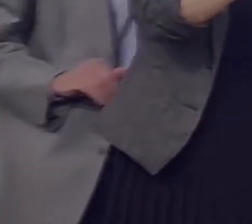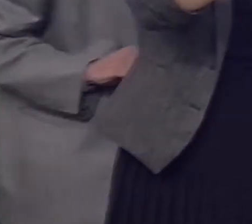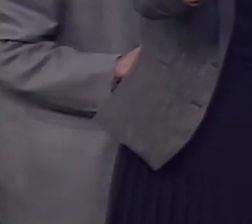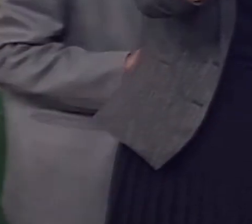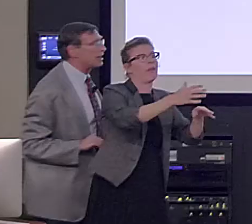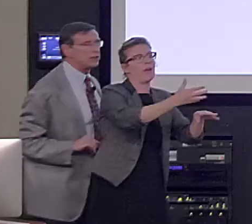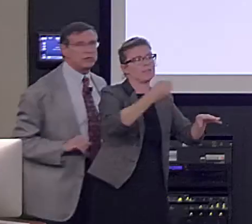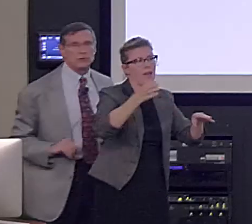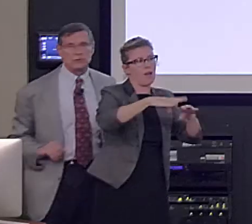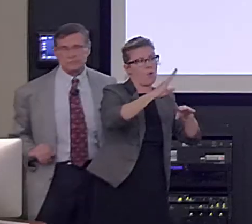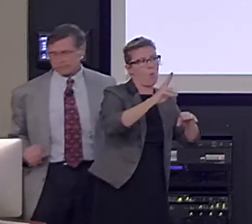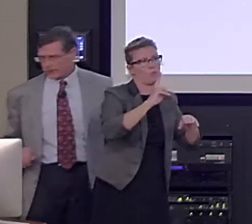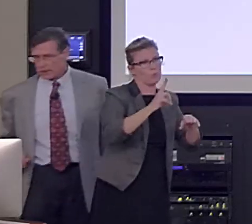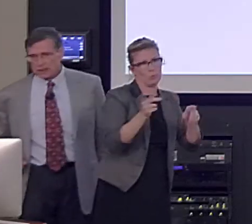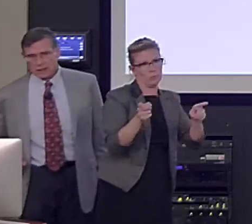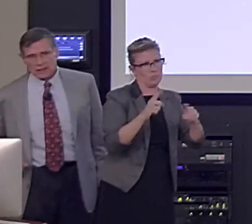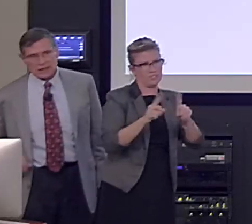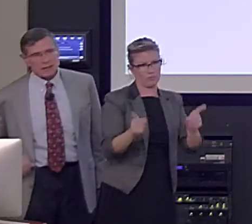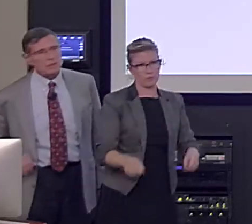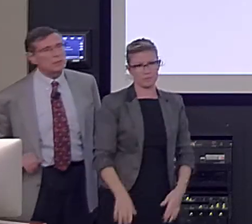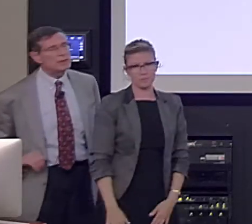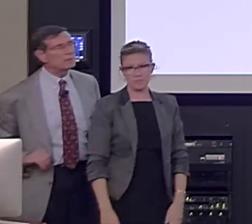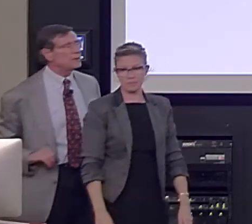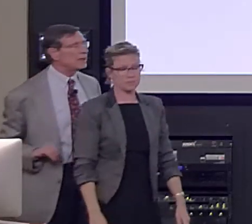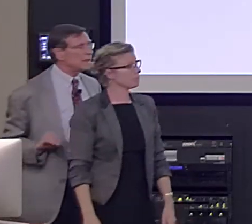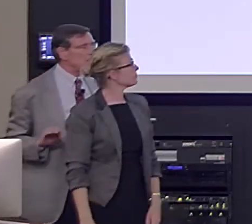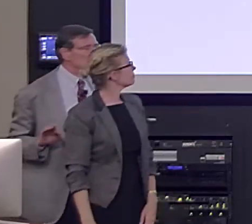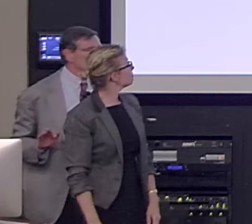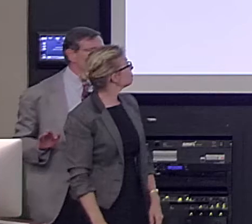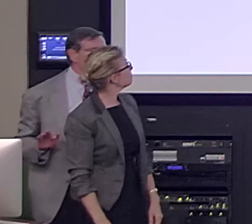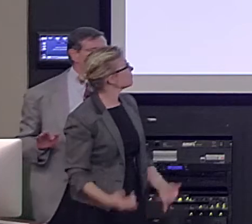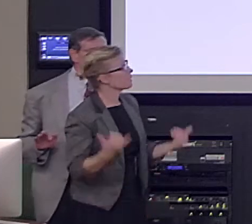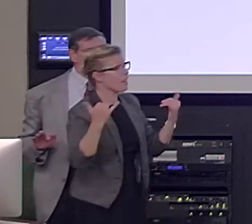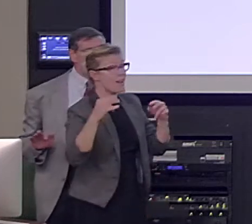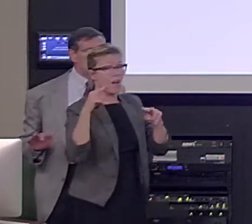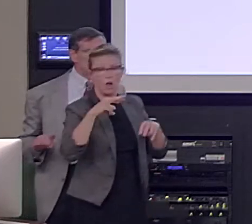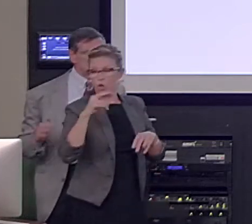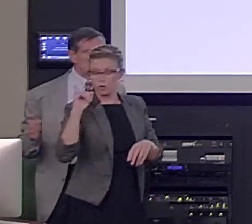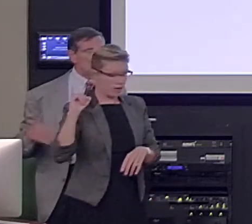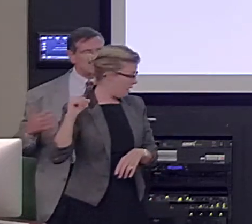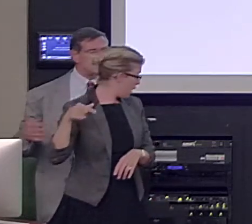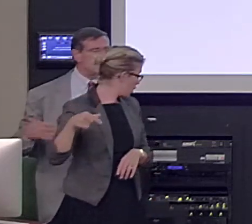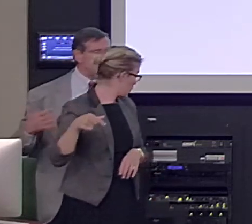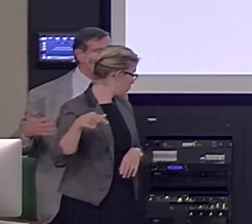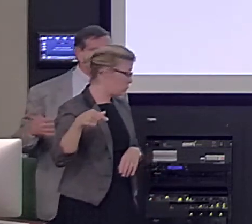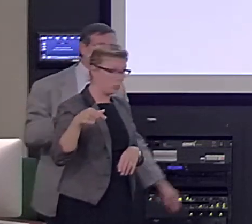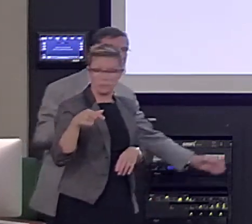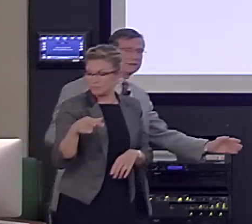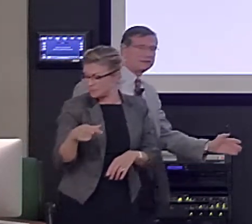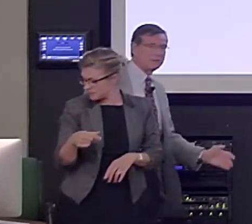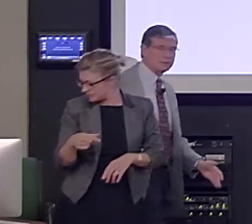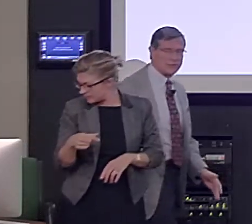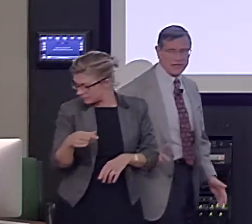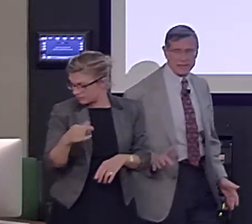If we look at IQ, we are beginning, we're going to start seeing a similar theme.